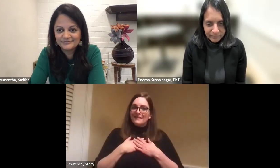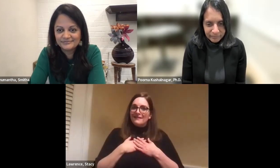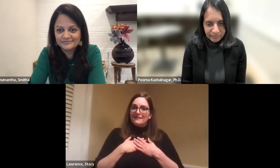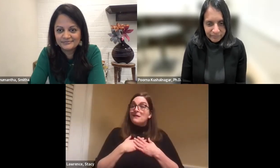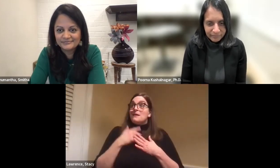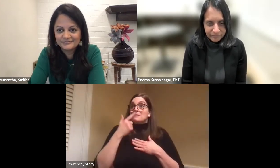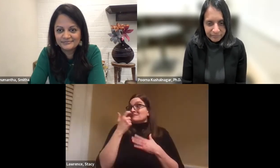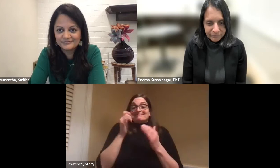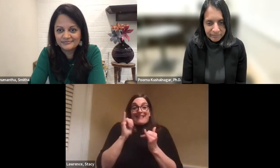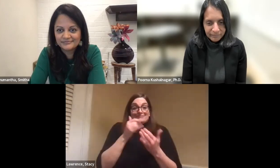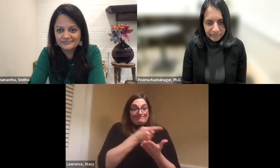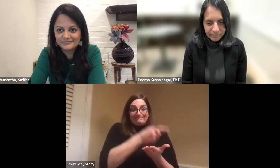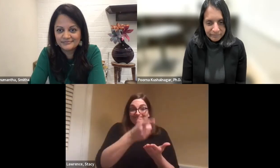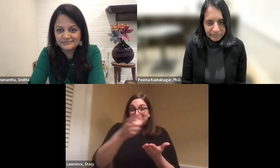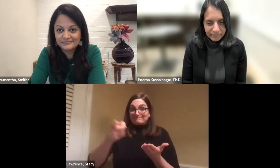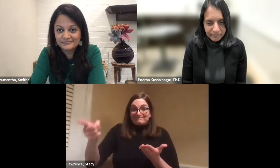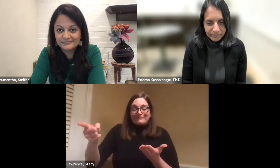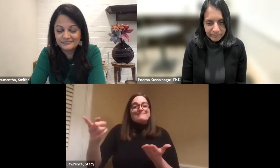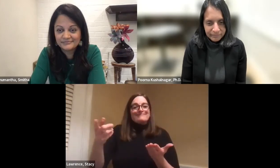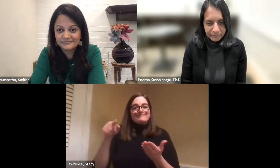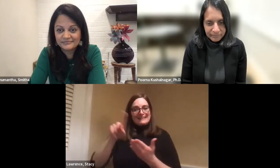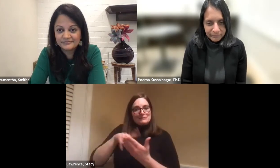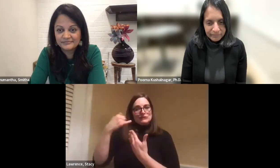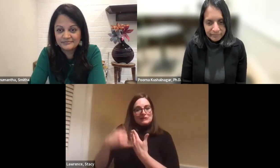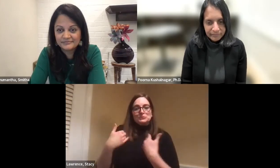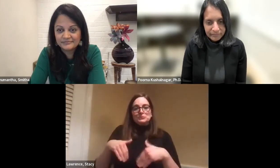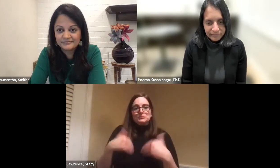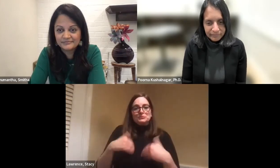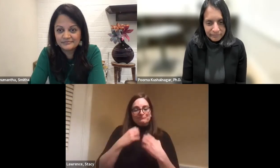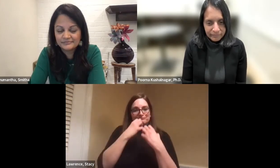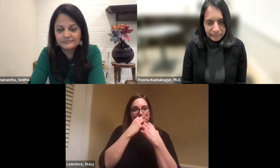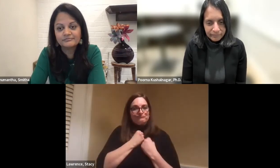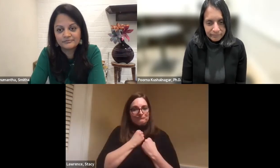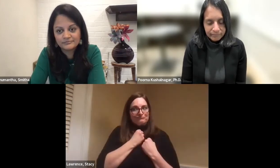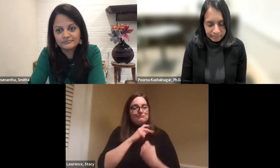Thank you so much for asking me to be here in the first place. As everybody mentioned,